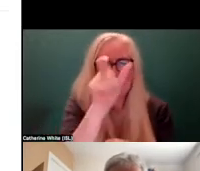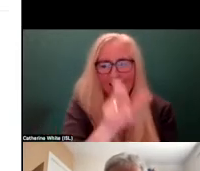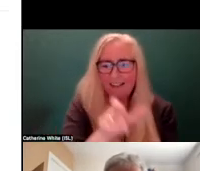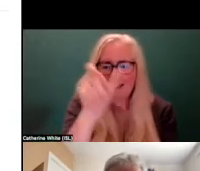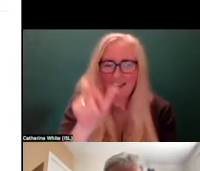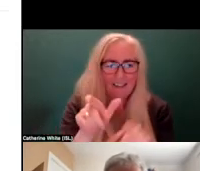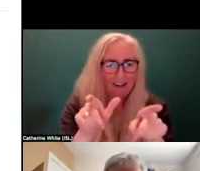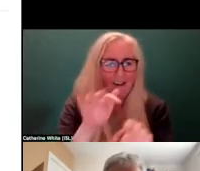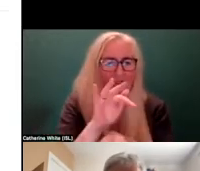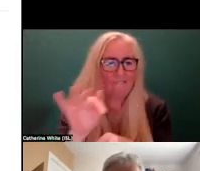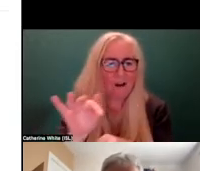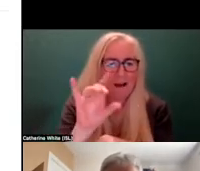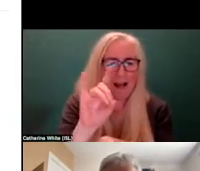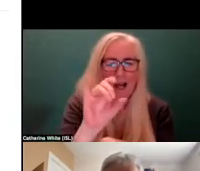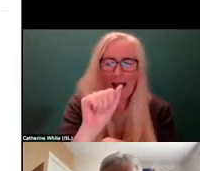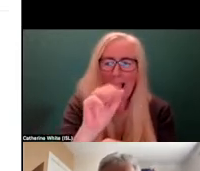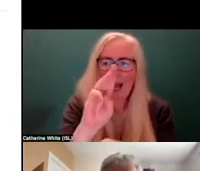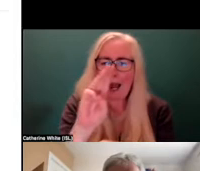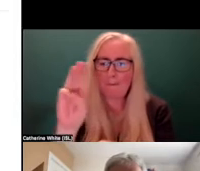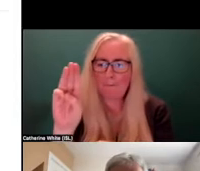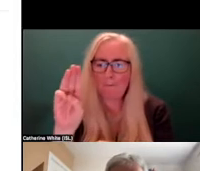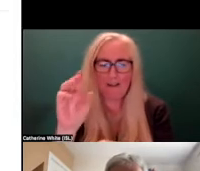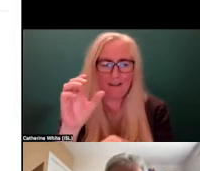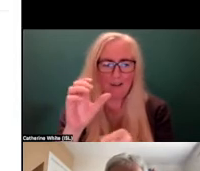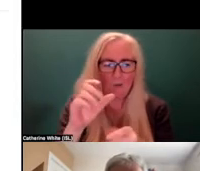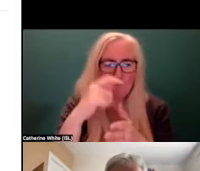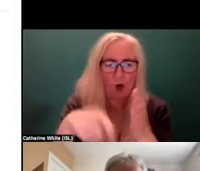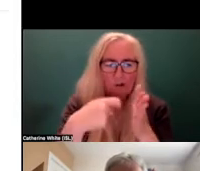This is from the Happy Project and it kind of overlays the kind of ranges of